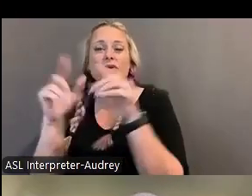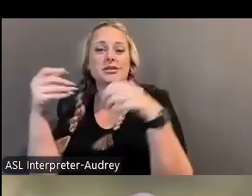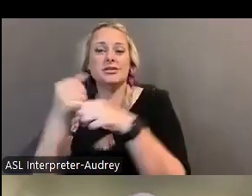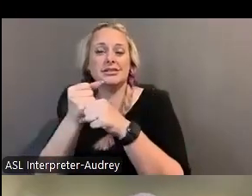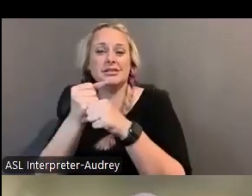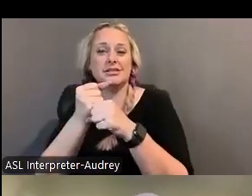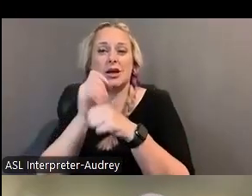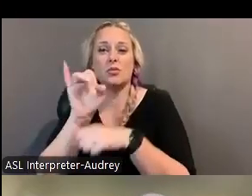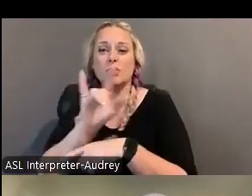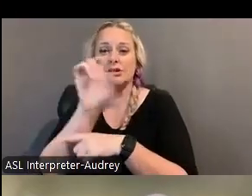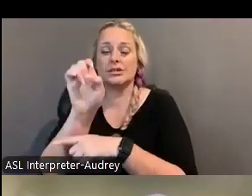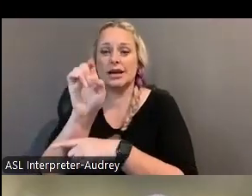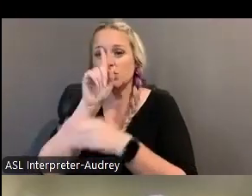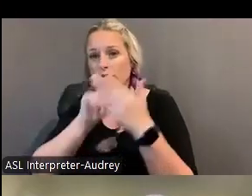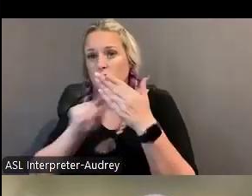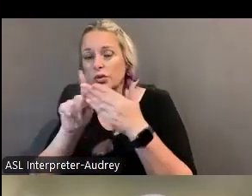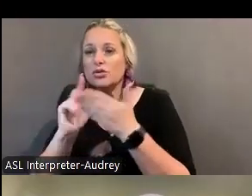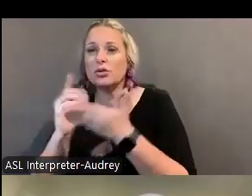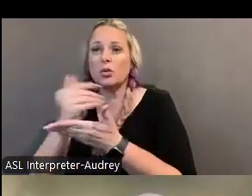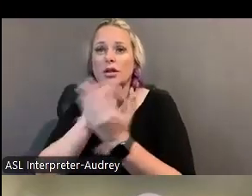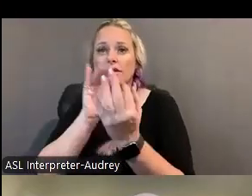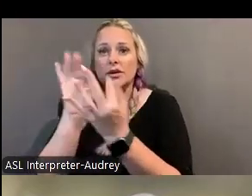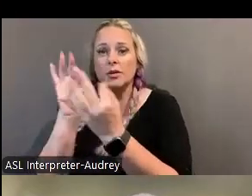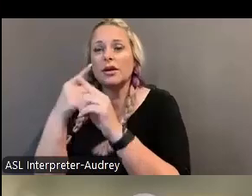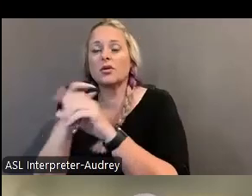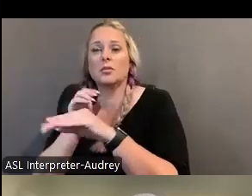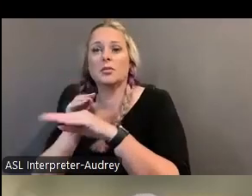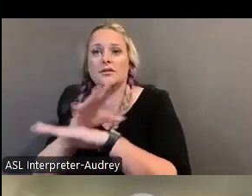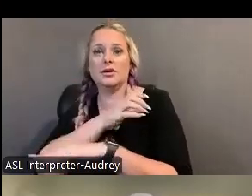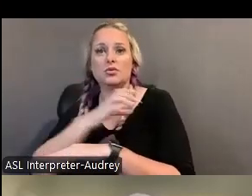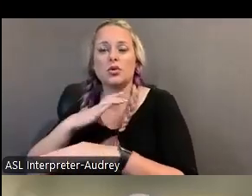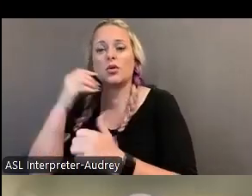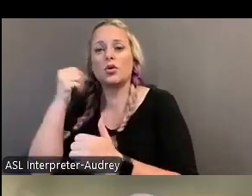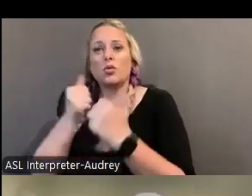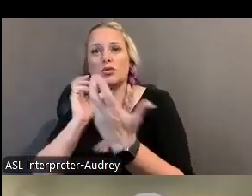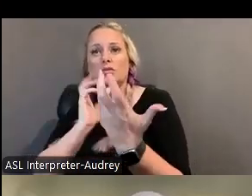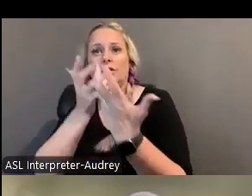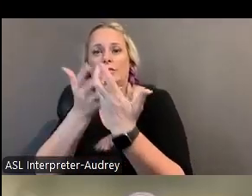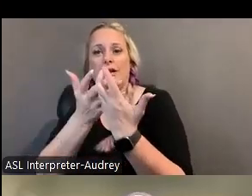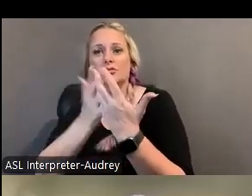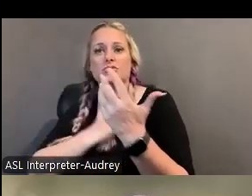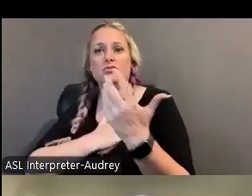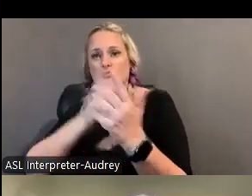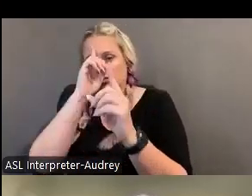and we got feedback from our advisory committee on which one would suit our purpose better. The